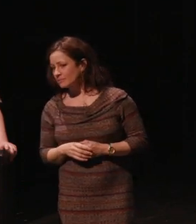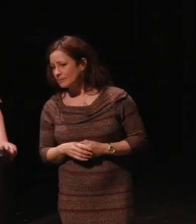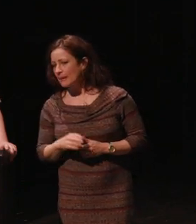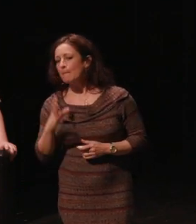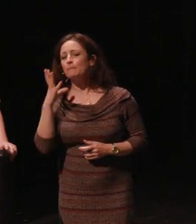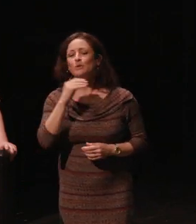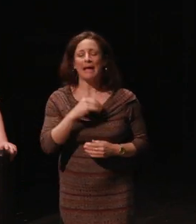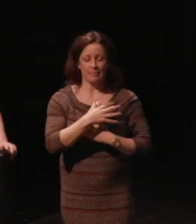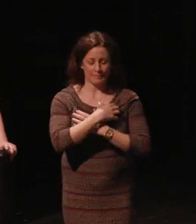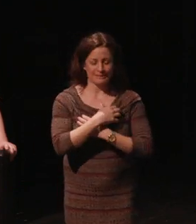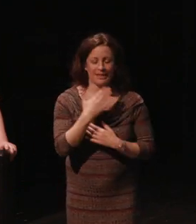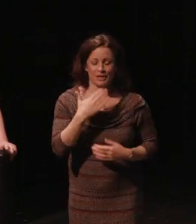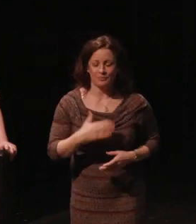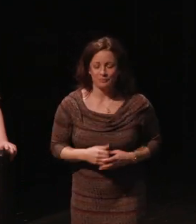Beauty and The Beast.